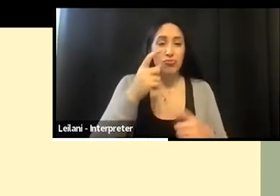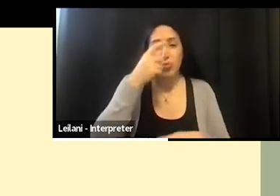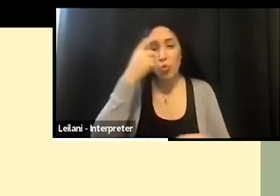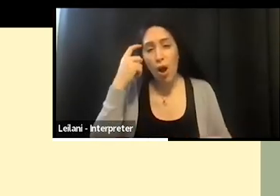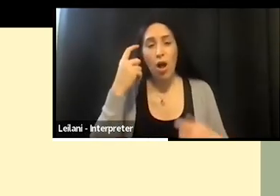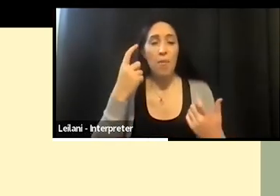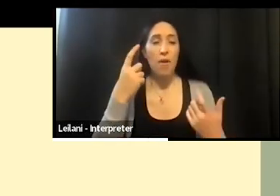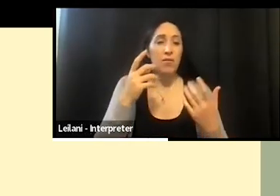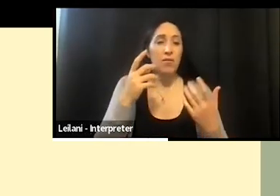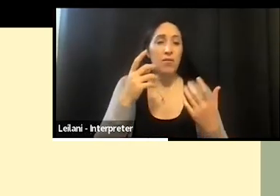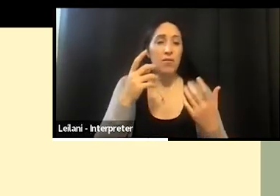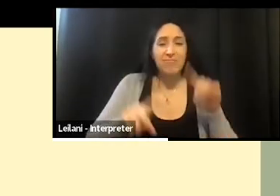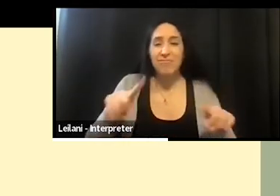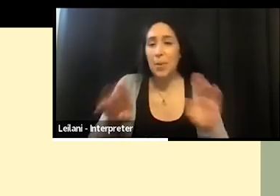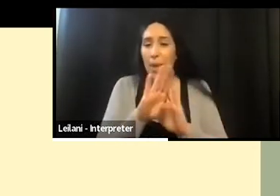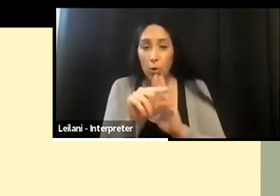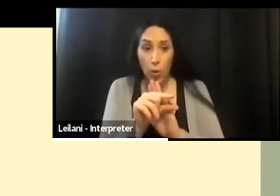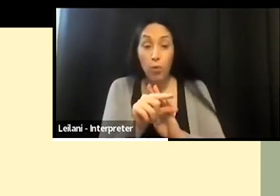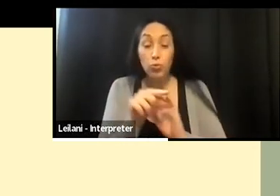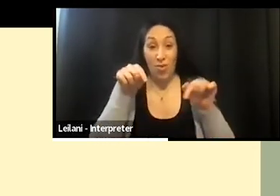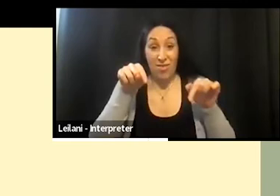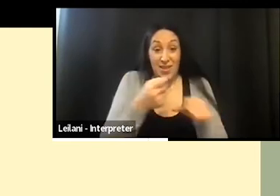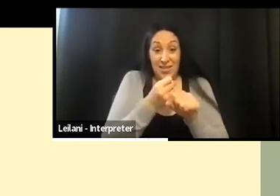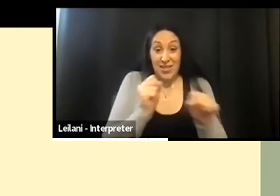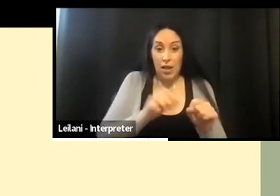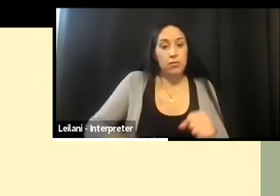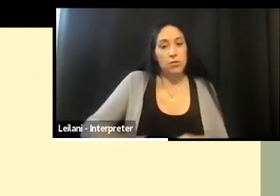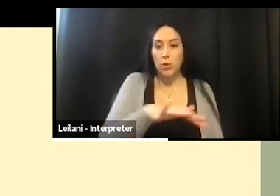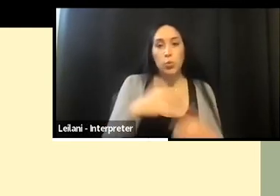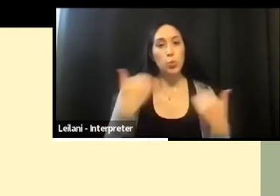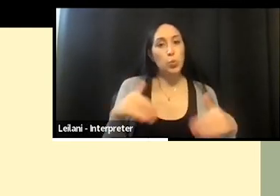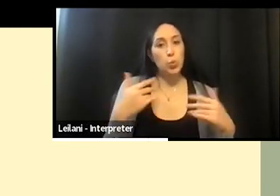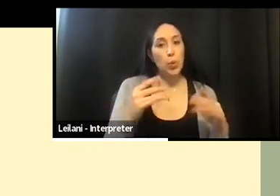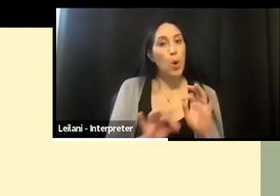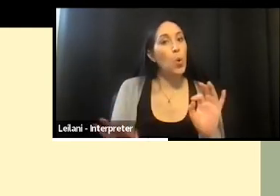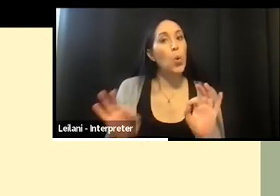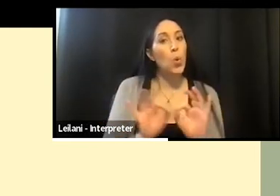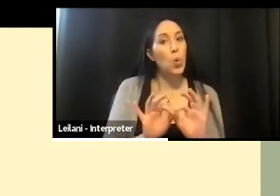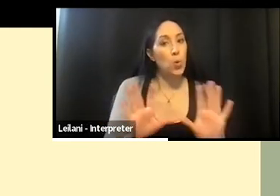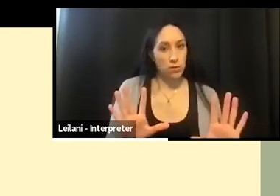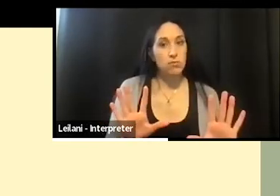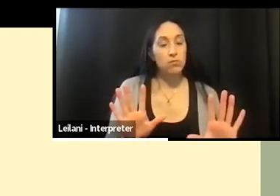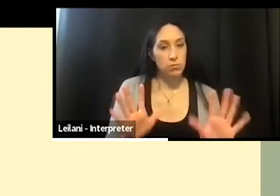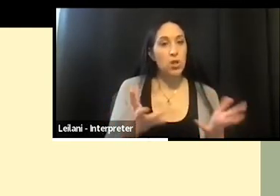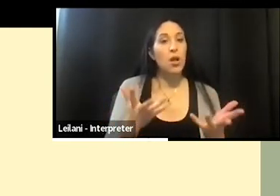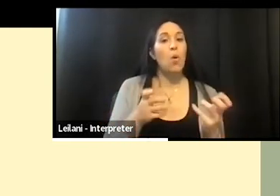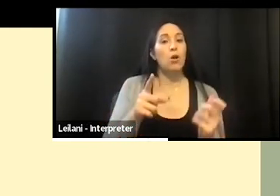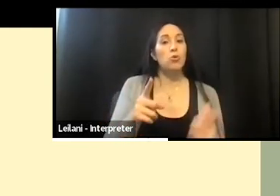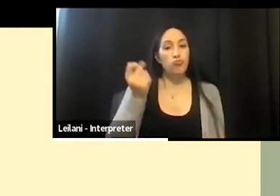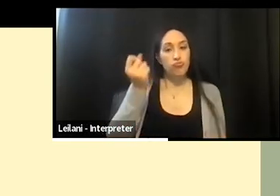So having this container of safe space is important. And I want you to be aware of what you can expect